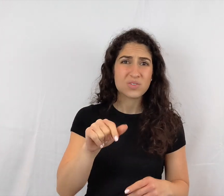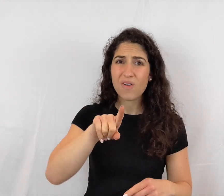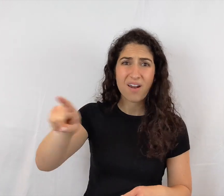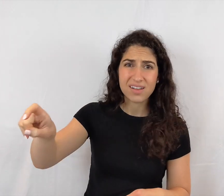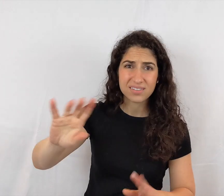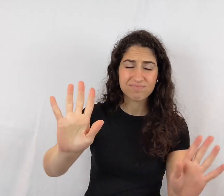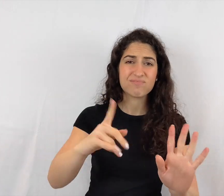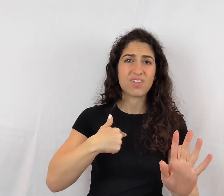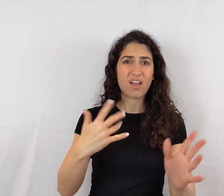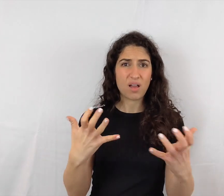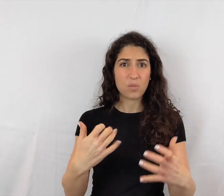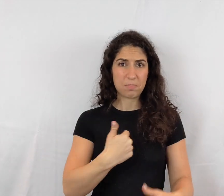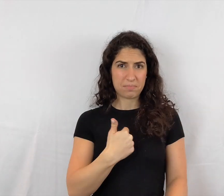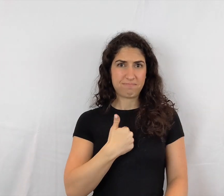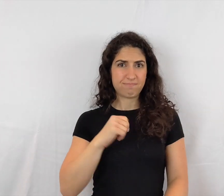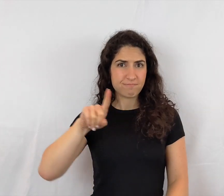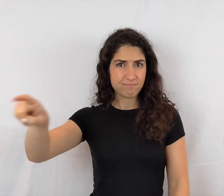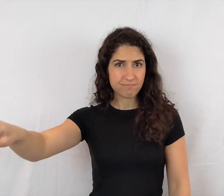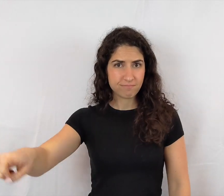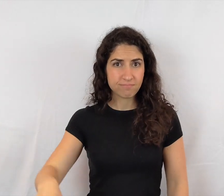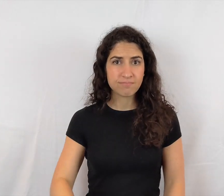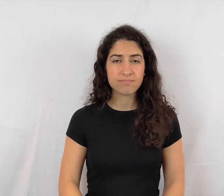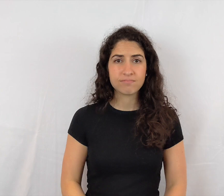Don't ask; I want myself to ask.